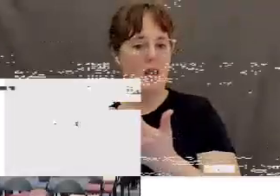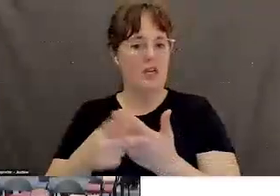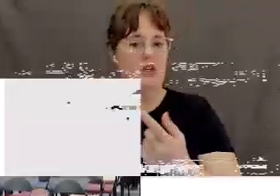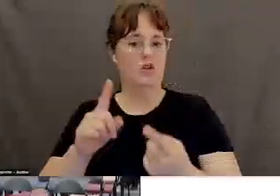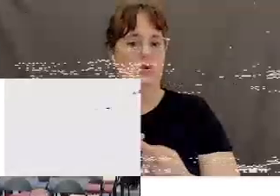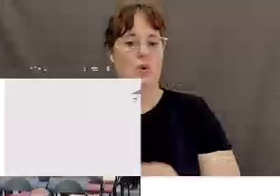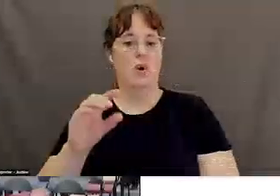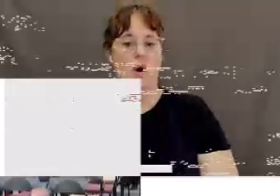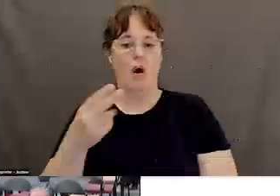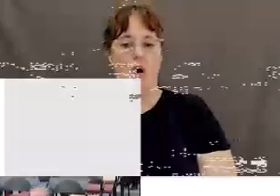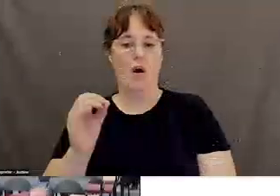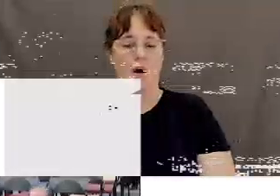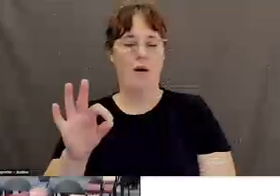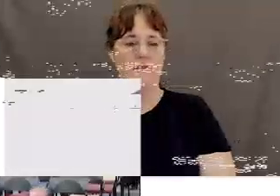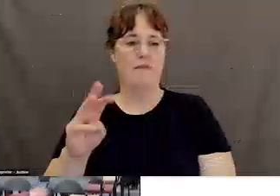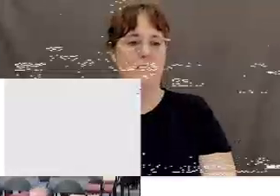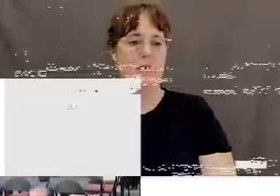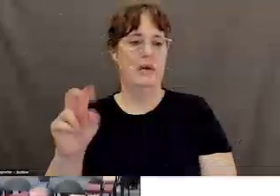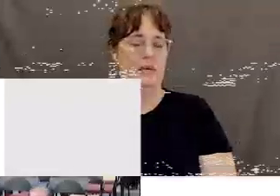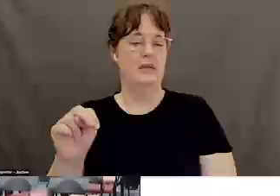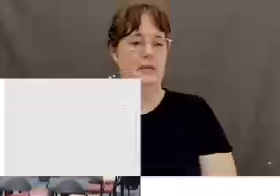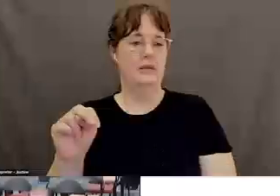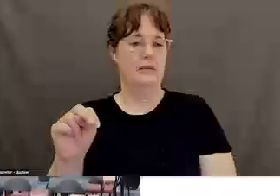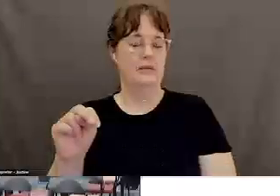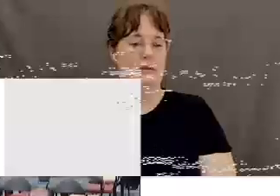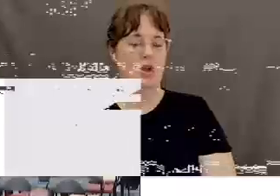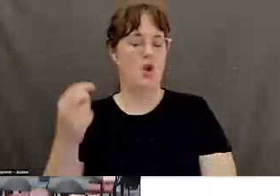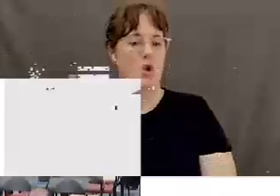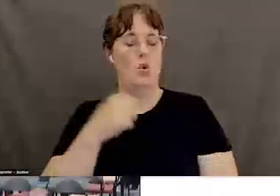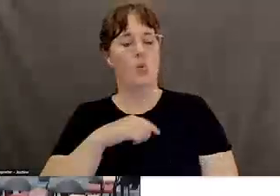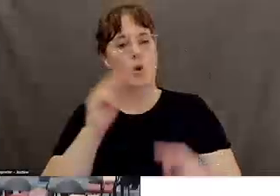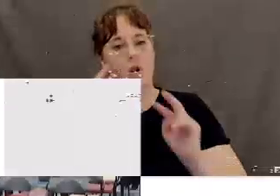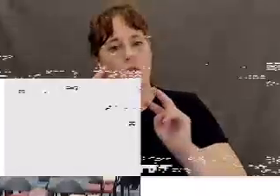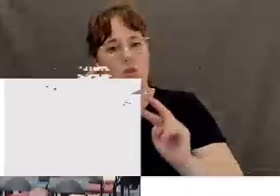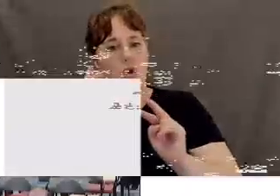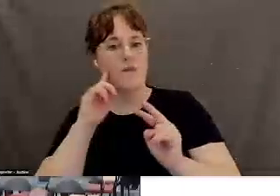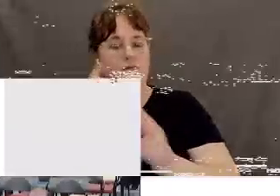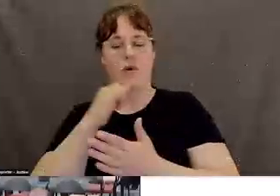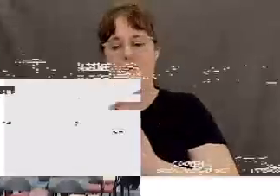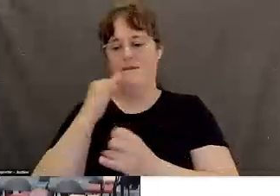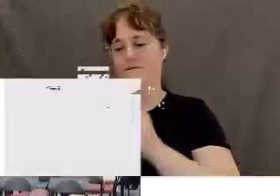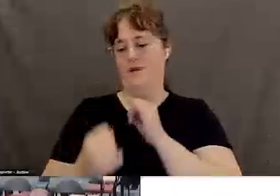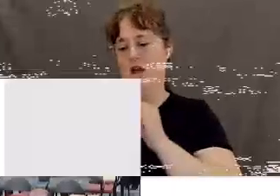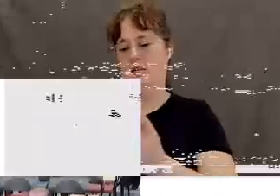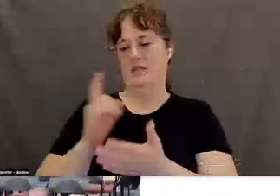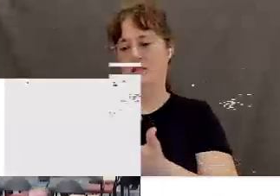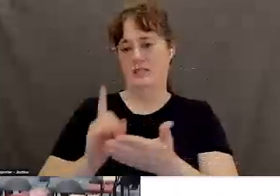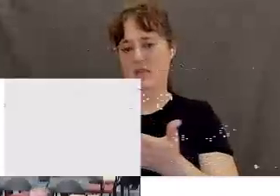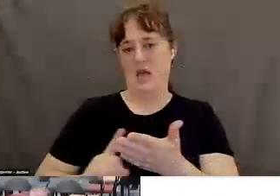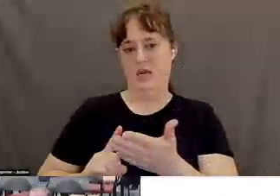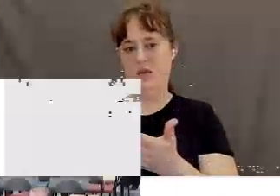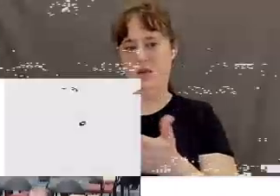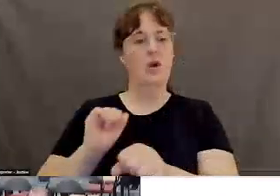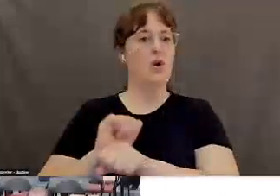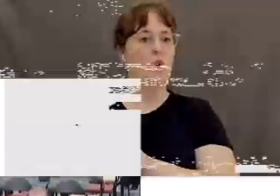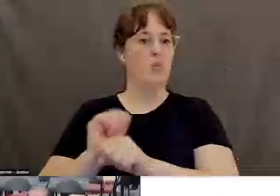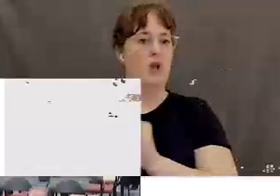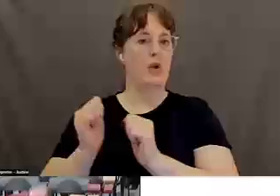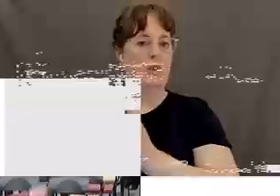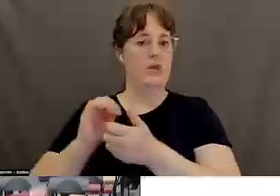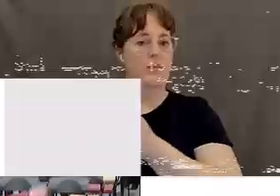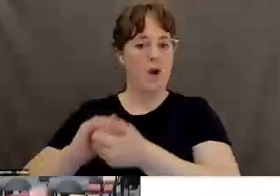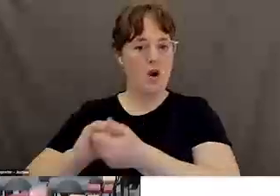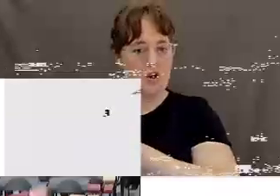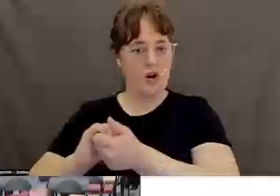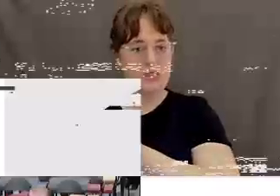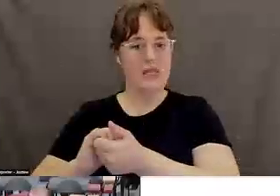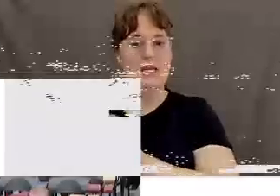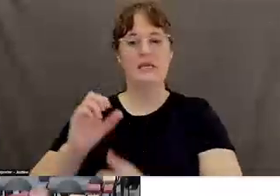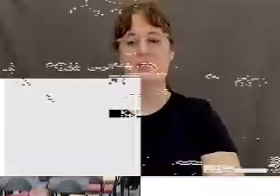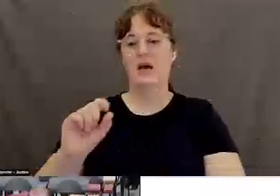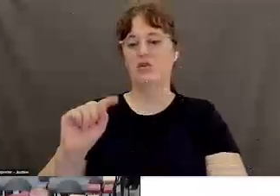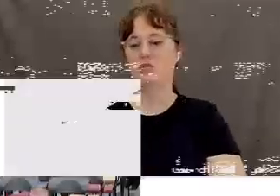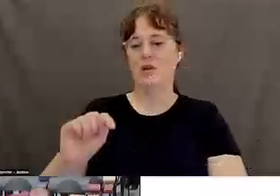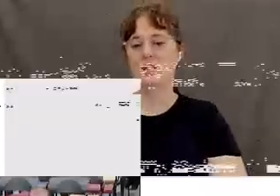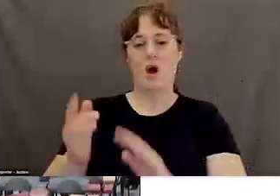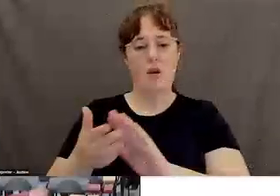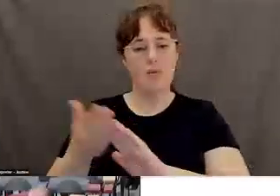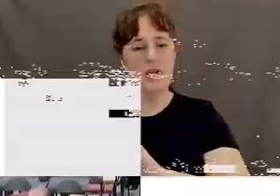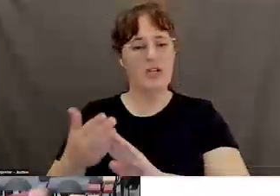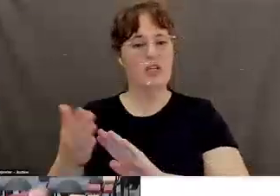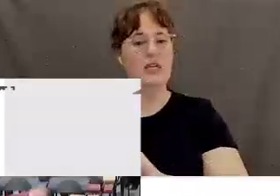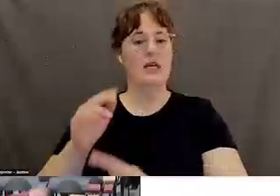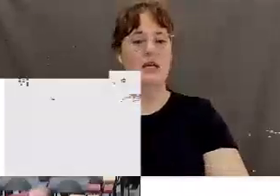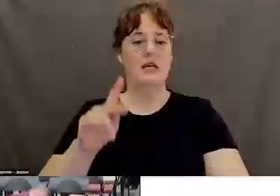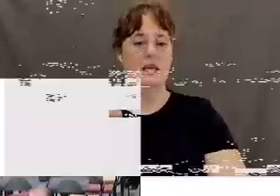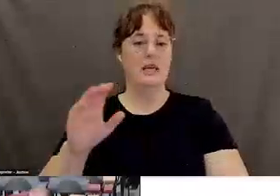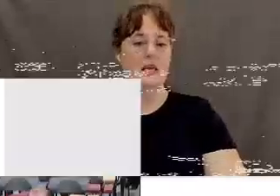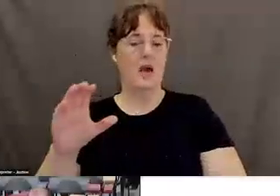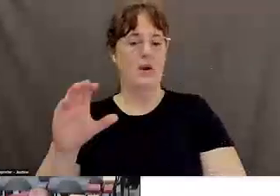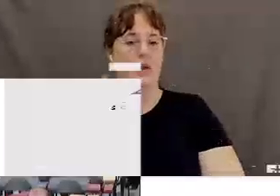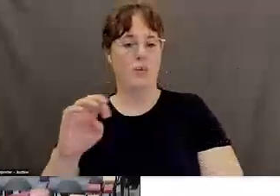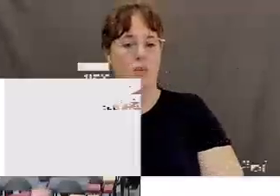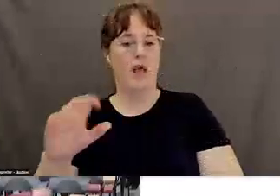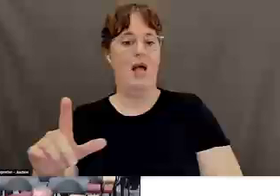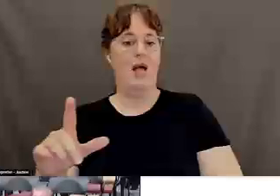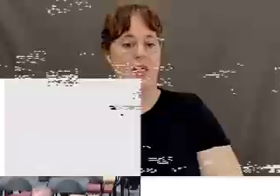Boardroom: As we kind of look ahead, we're going to be spending a lot of time on the final design, working with our partners in the industry, as well as SAM Transit Operations, King County Rail, to really design a facility that meets everyone's needs. Let's go to the next slide, please.